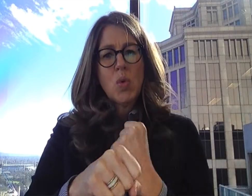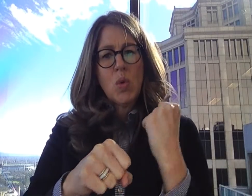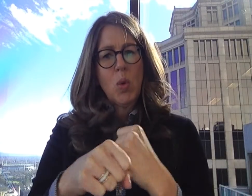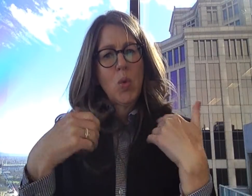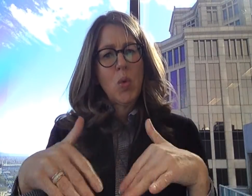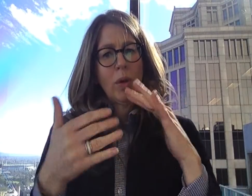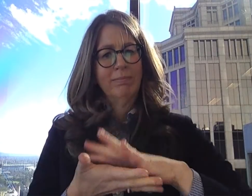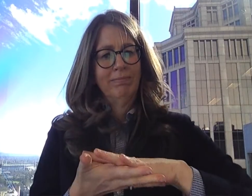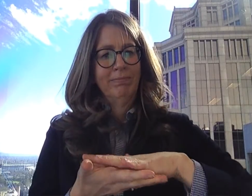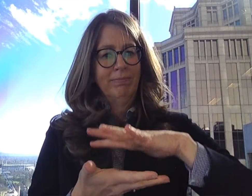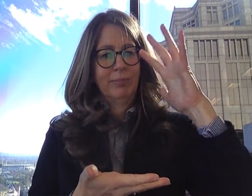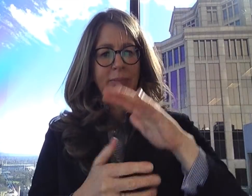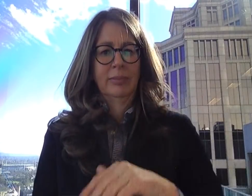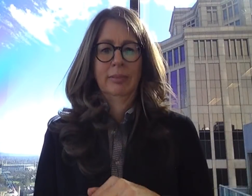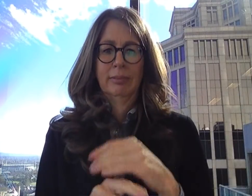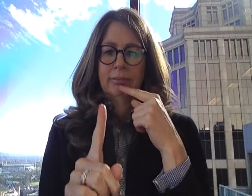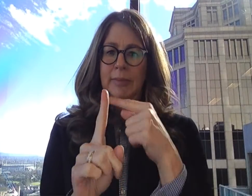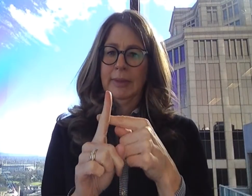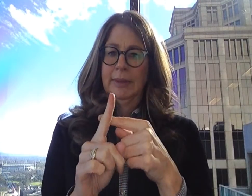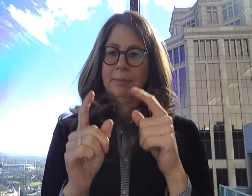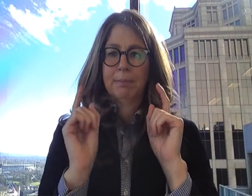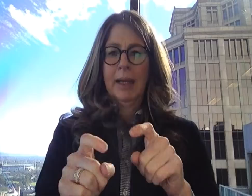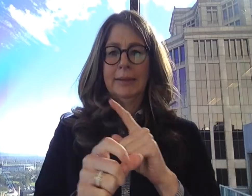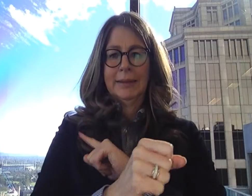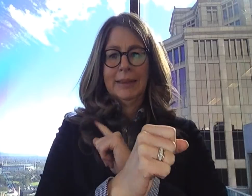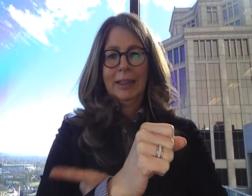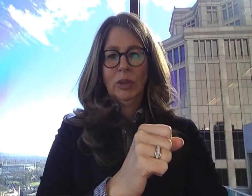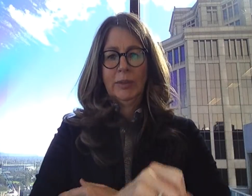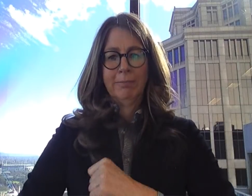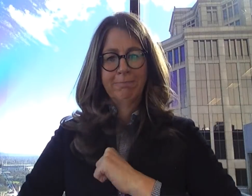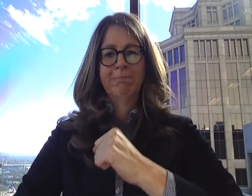and energy to complete. This is a very important